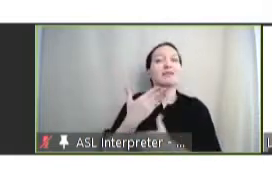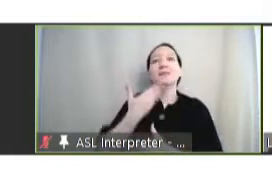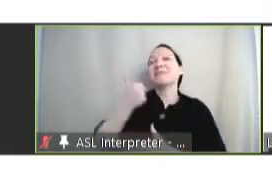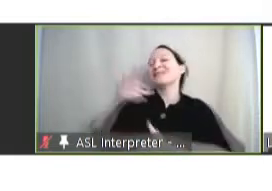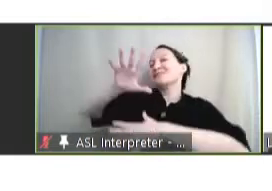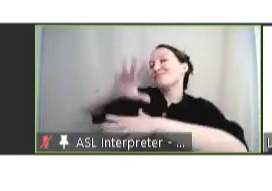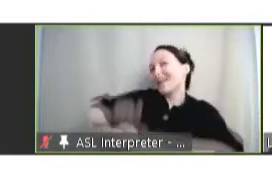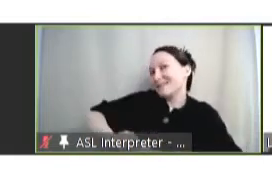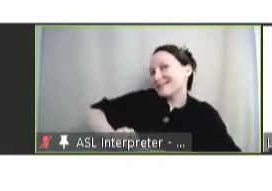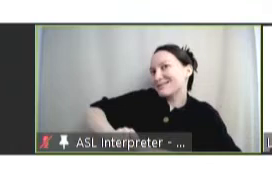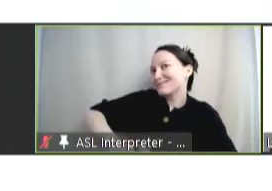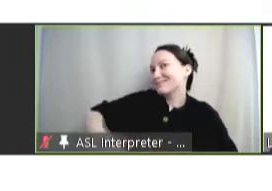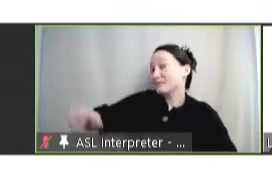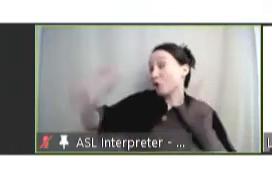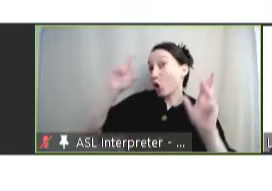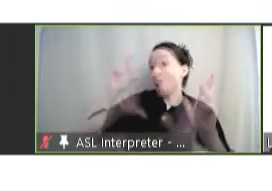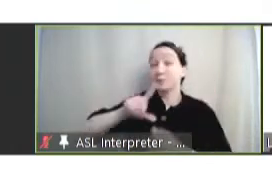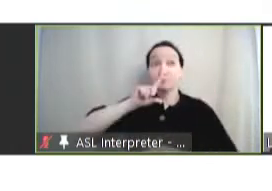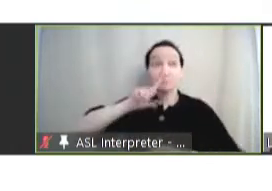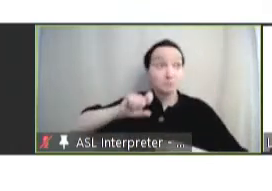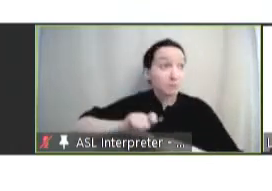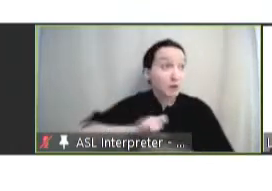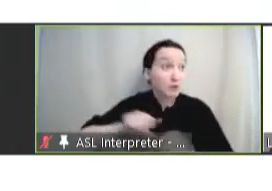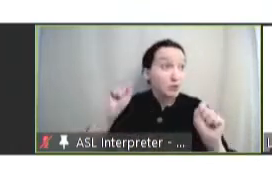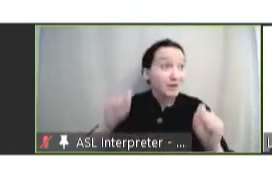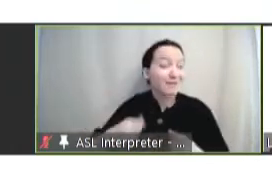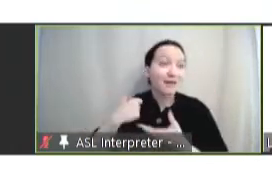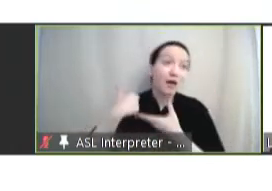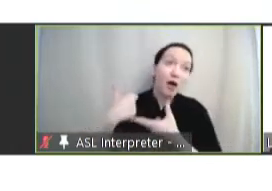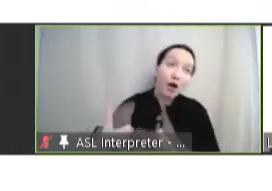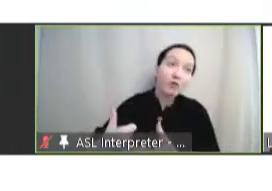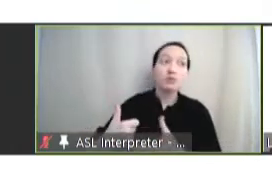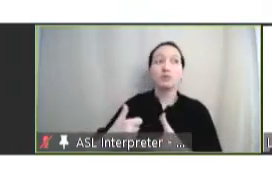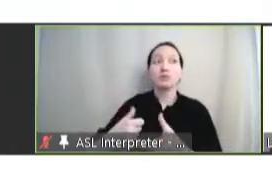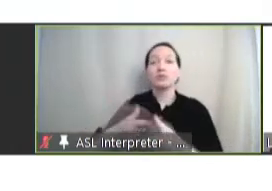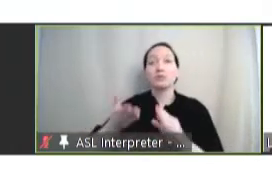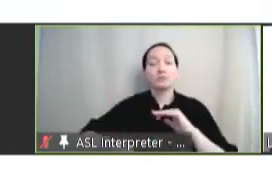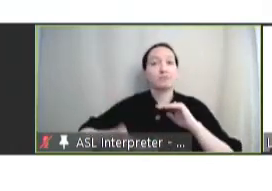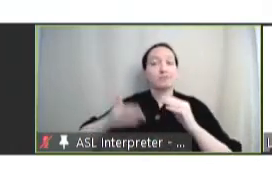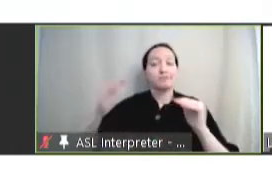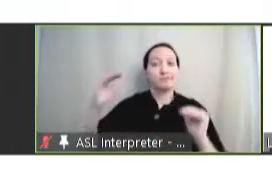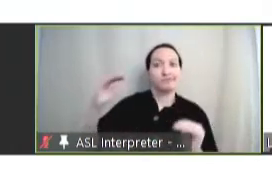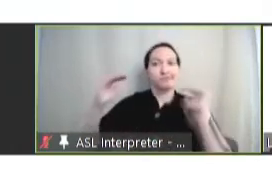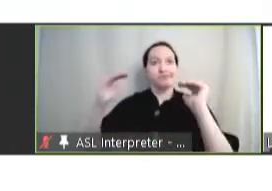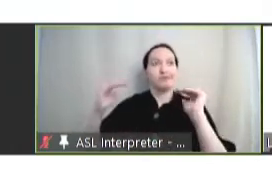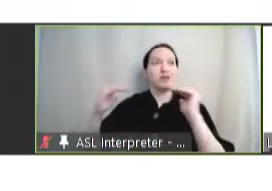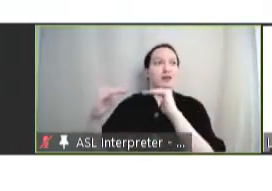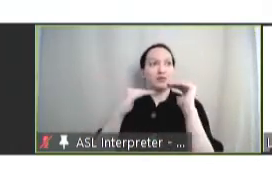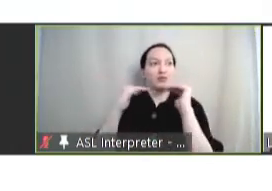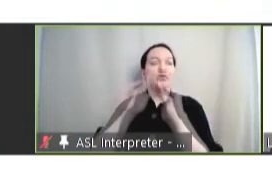that we hope are practical and helpful to boost accessibility and equity for vaccine programs. So,